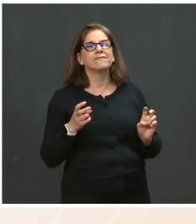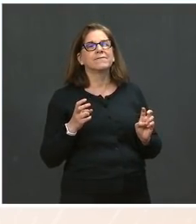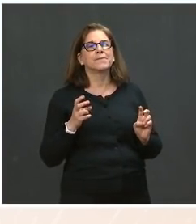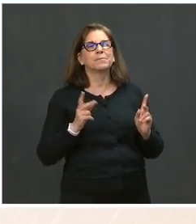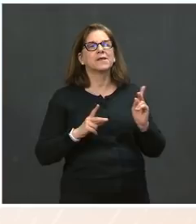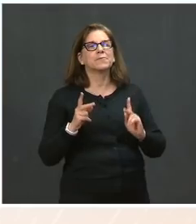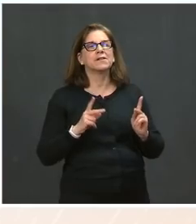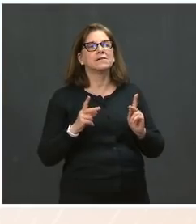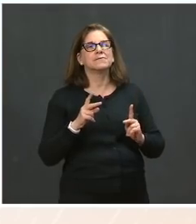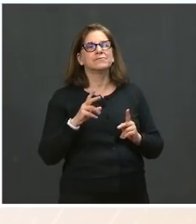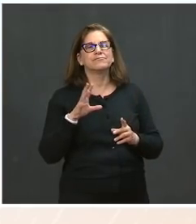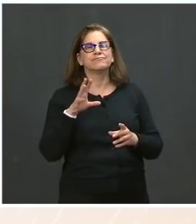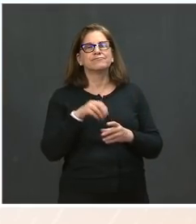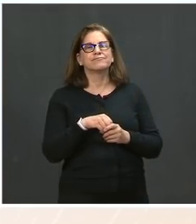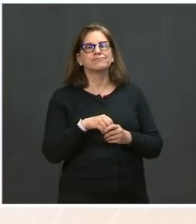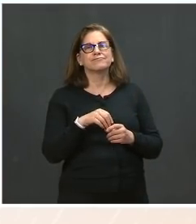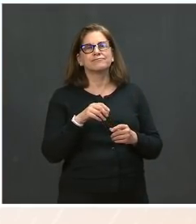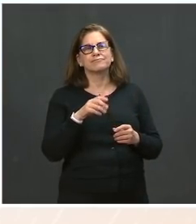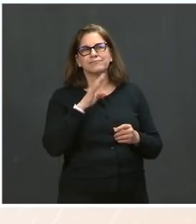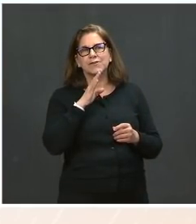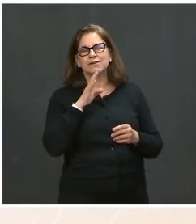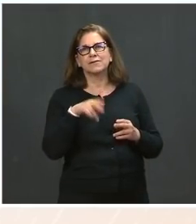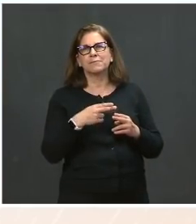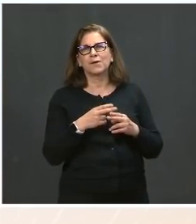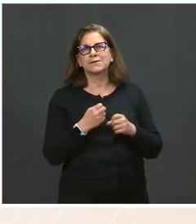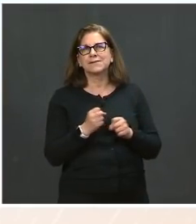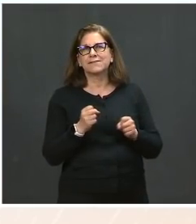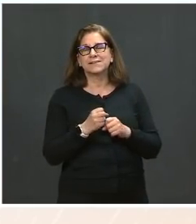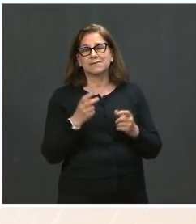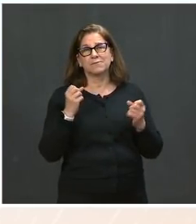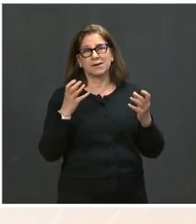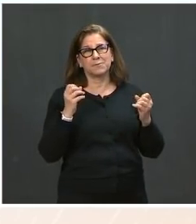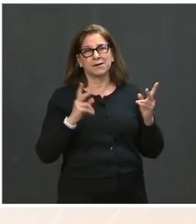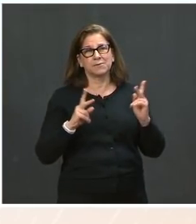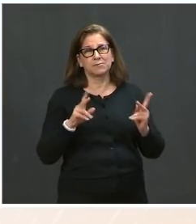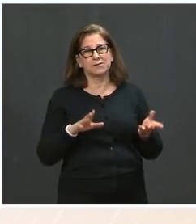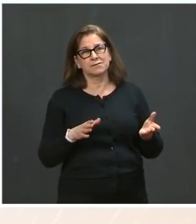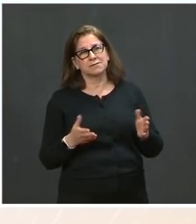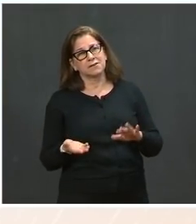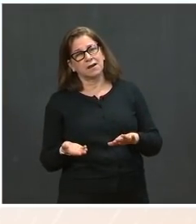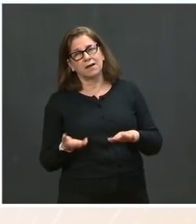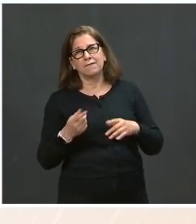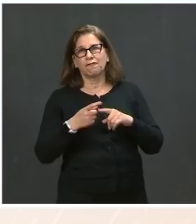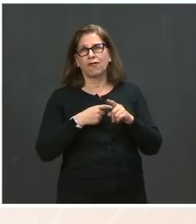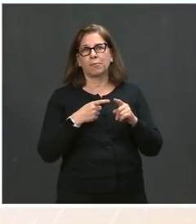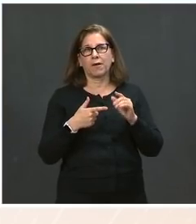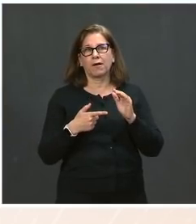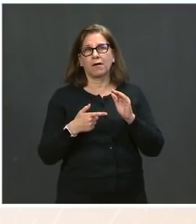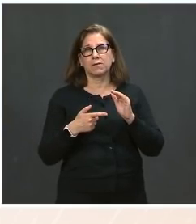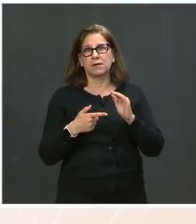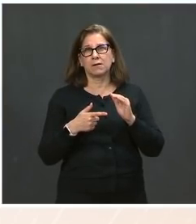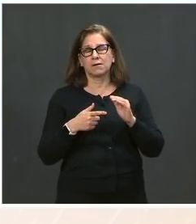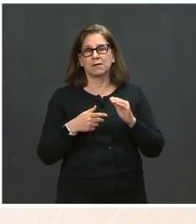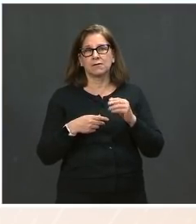Truck crashes are up about 35 percent over the last 10 years. They asked him to support certain provisions -- technology -- to reduce crashes.